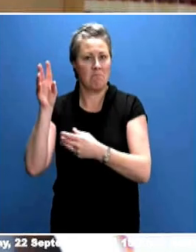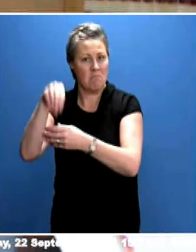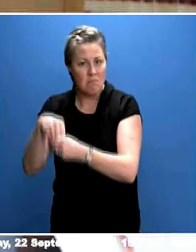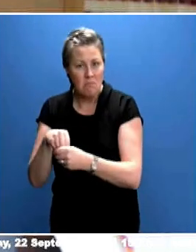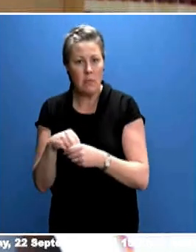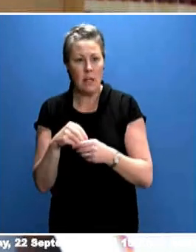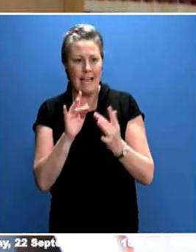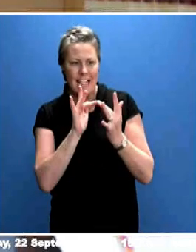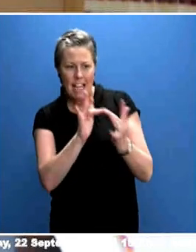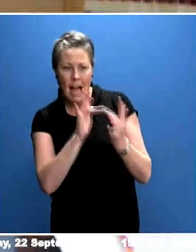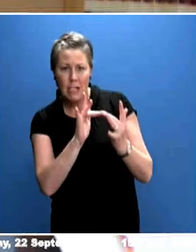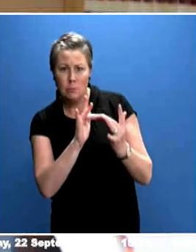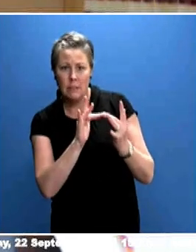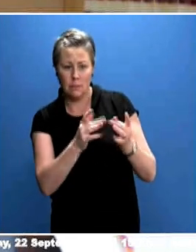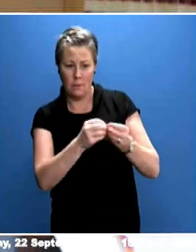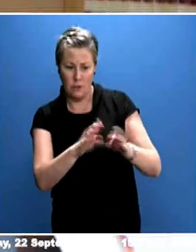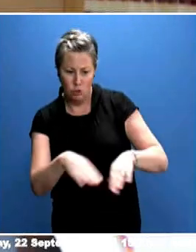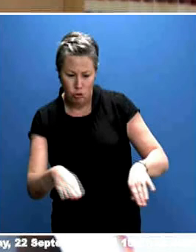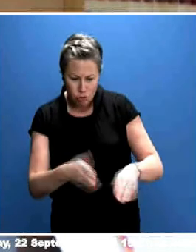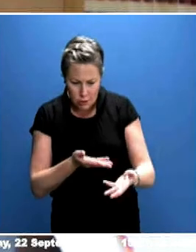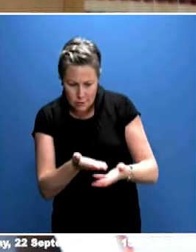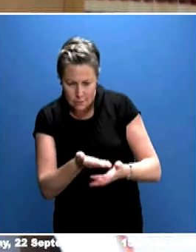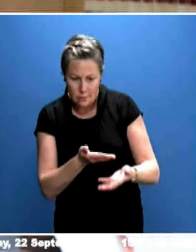processes with the children, and most importantly, of course, when children